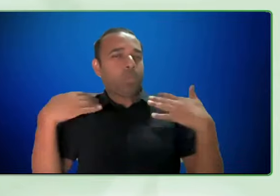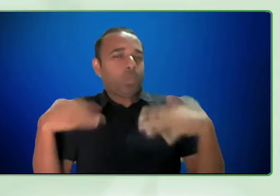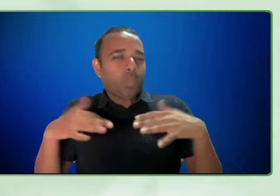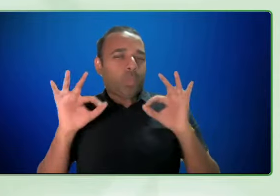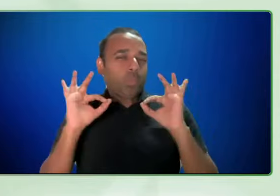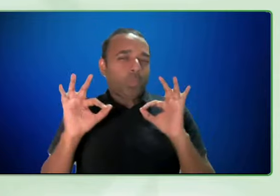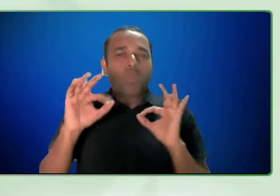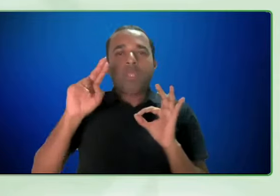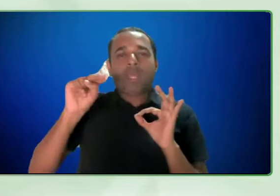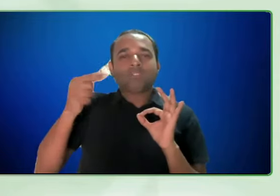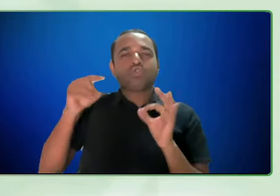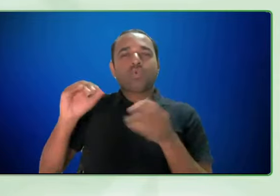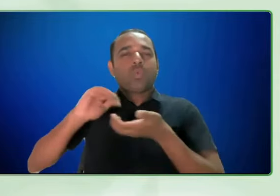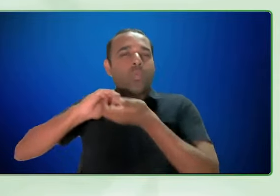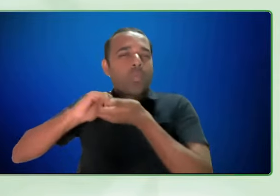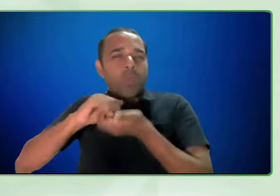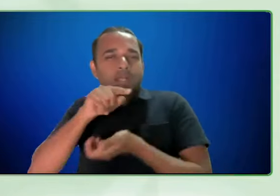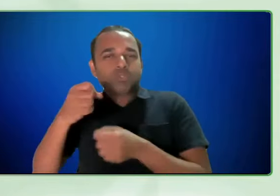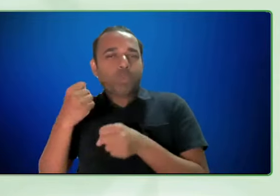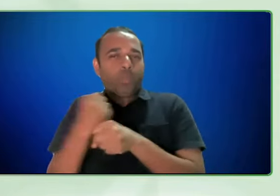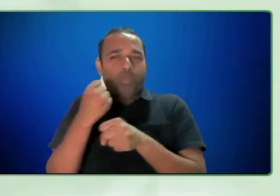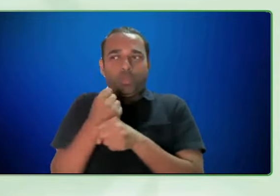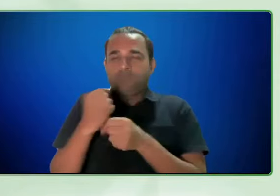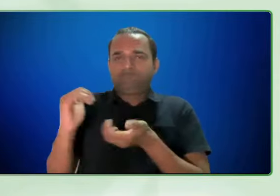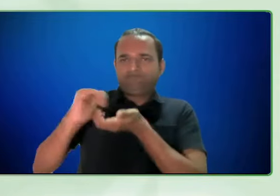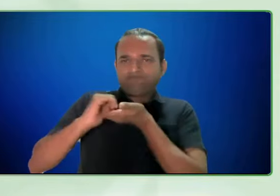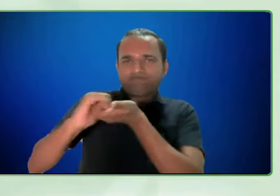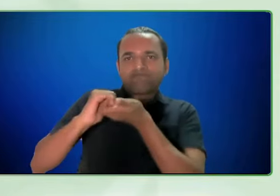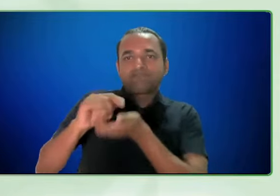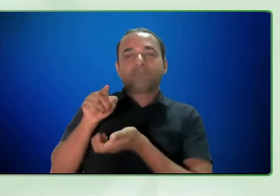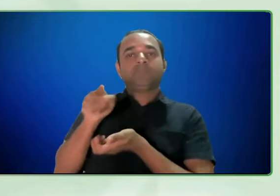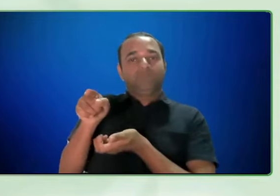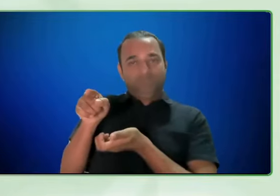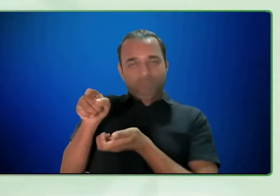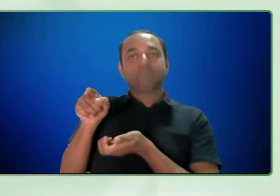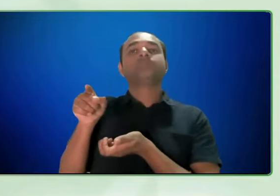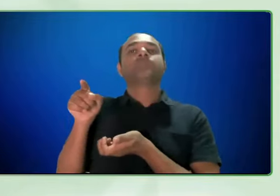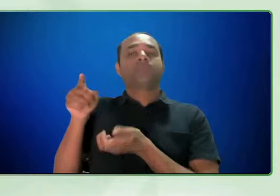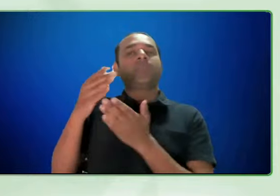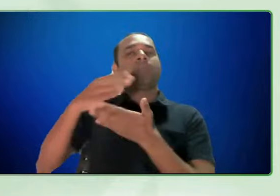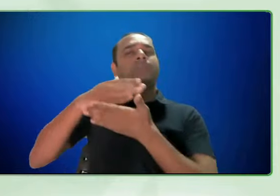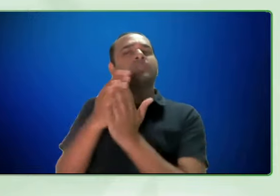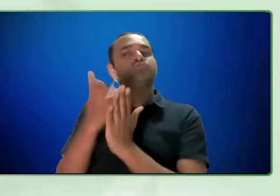It is great to be here in Austria. At the venue for the Zero